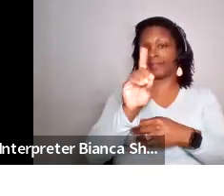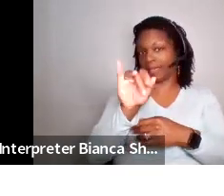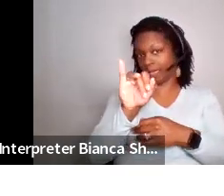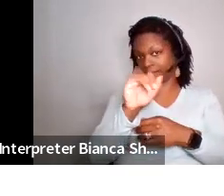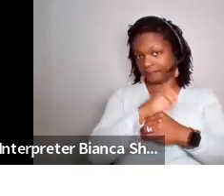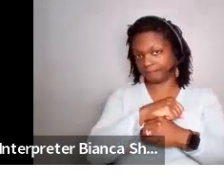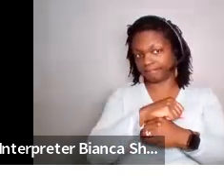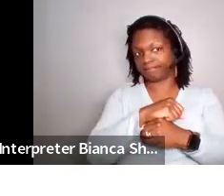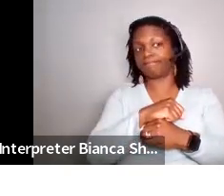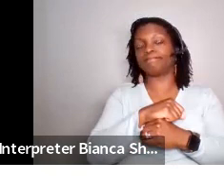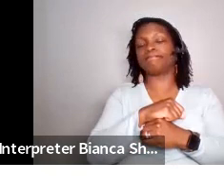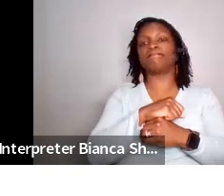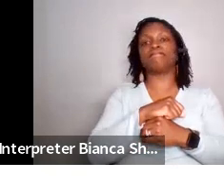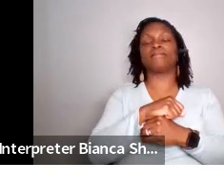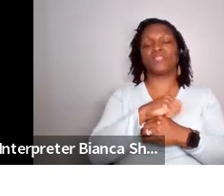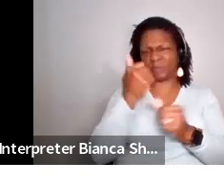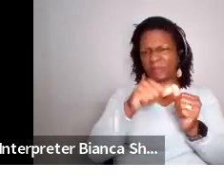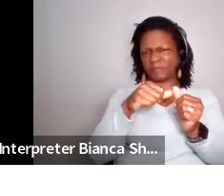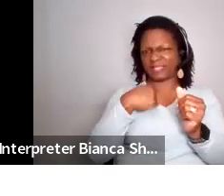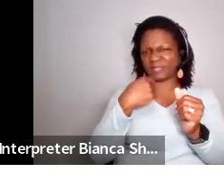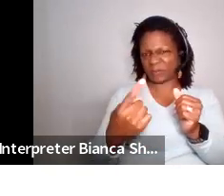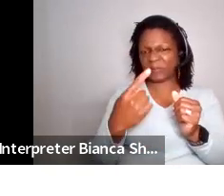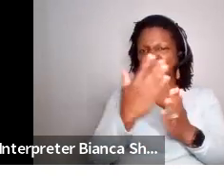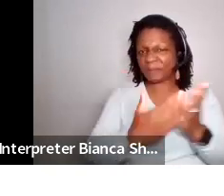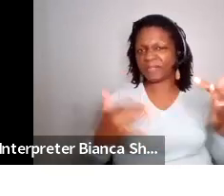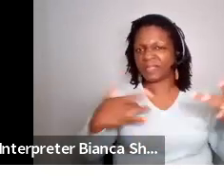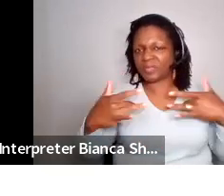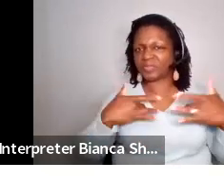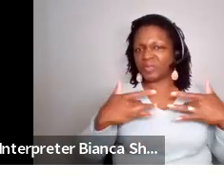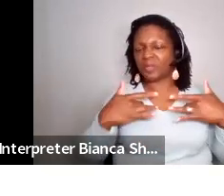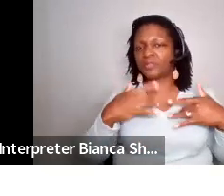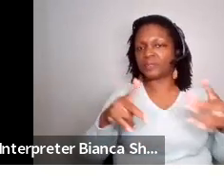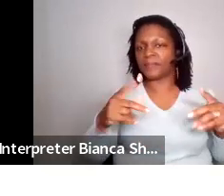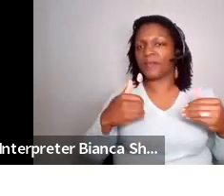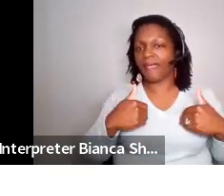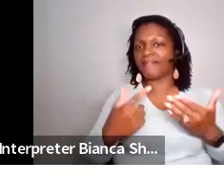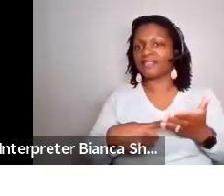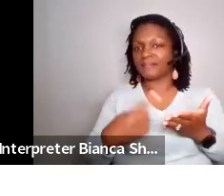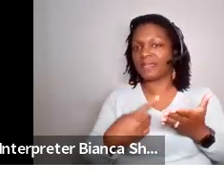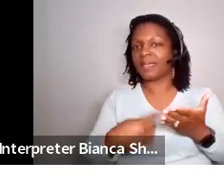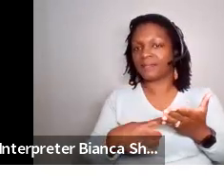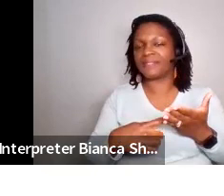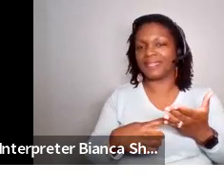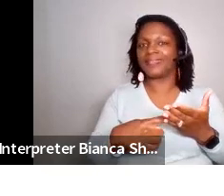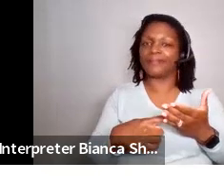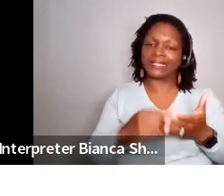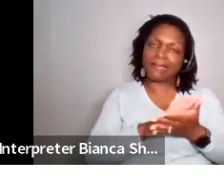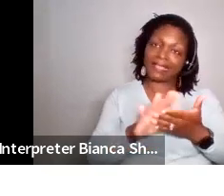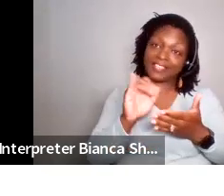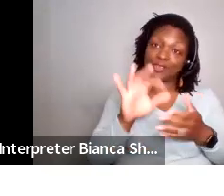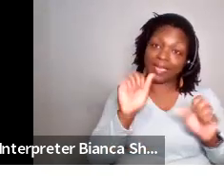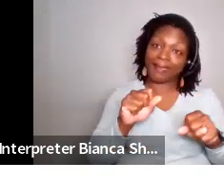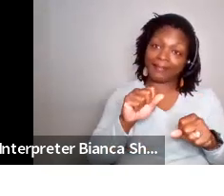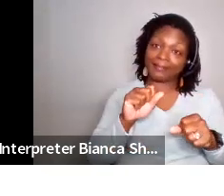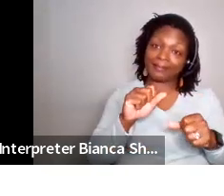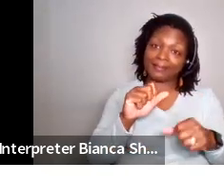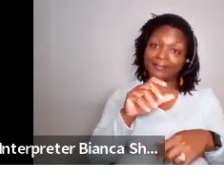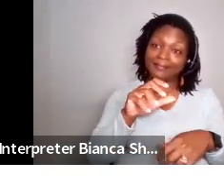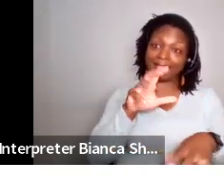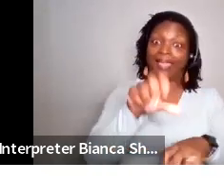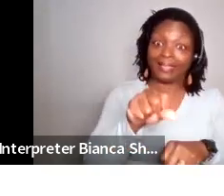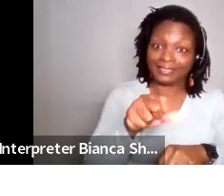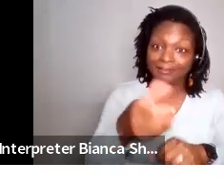So remember I mentioned some of the concerns sometimes you know It's nice for us to catch things on the front end, you know, when somebody's starting to work.